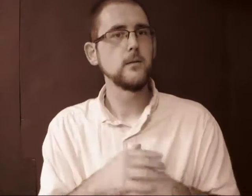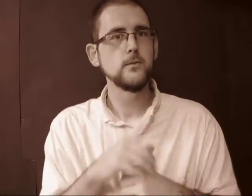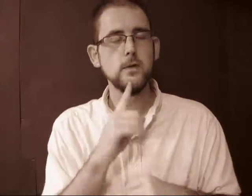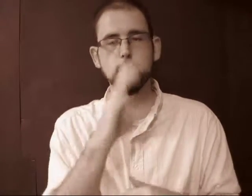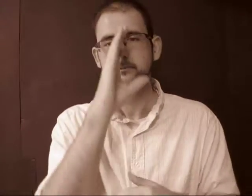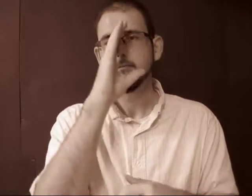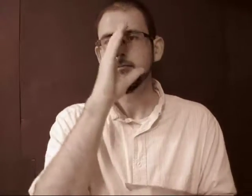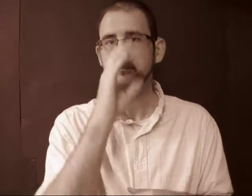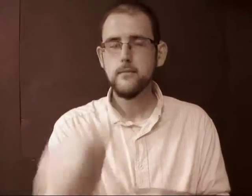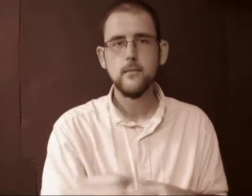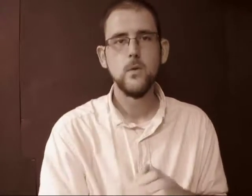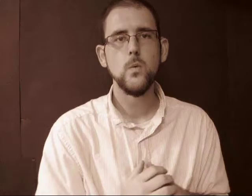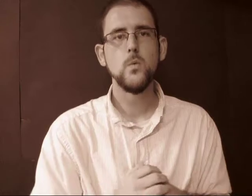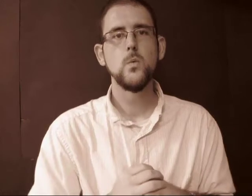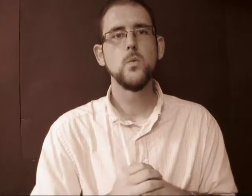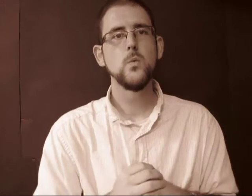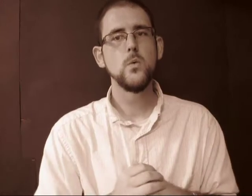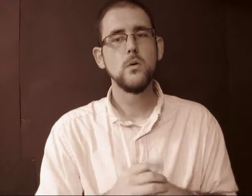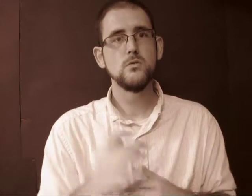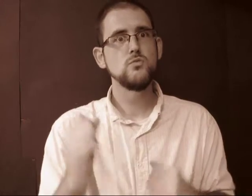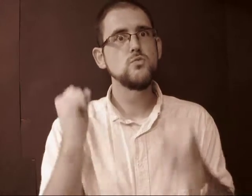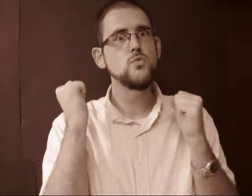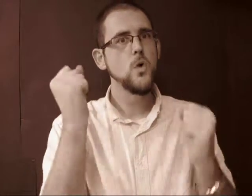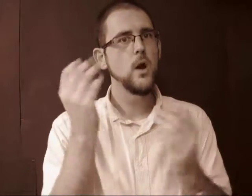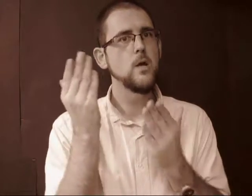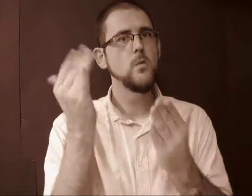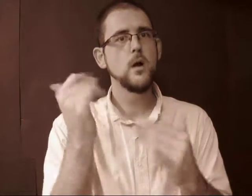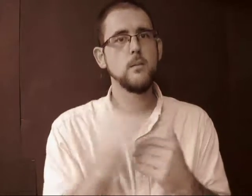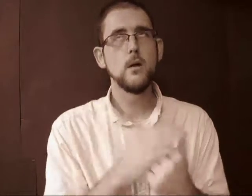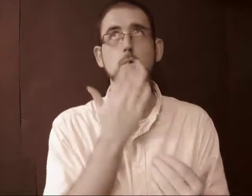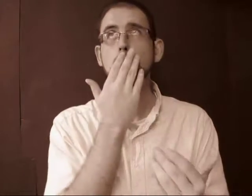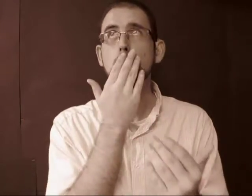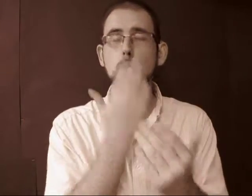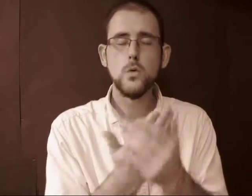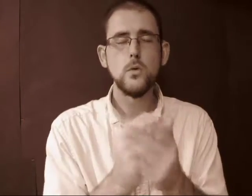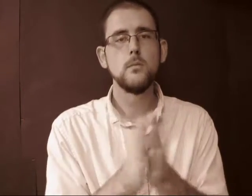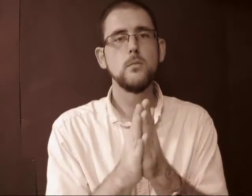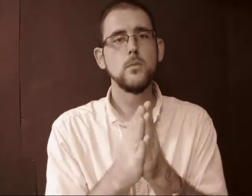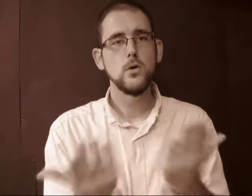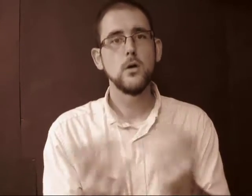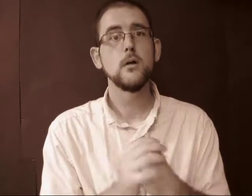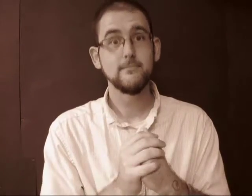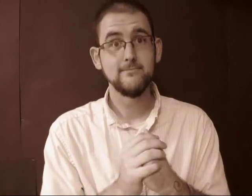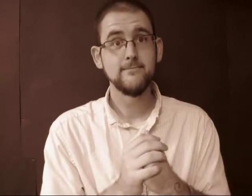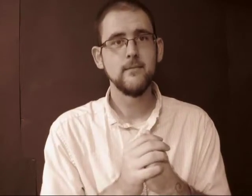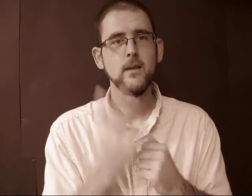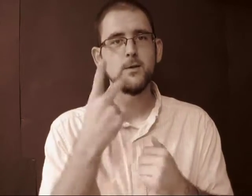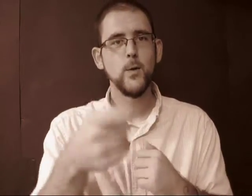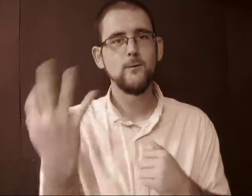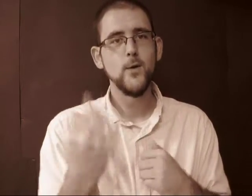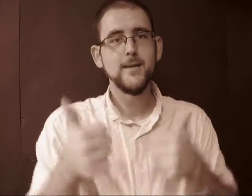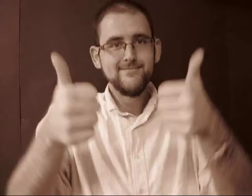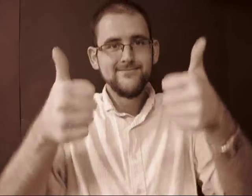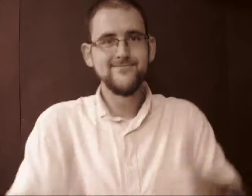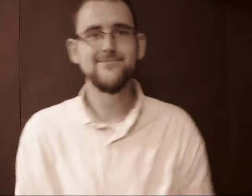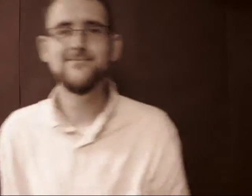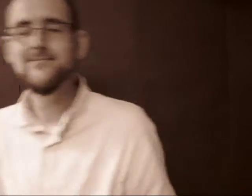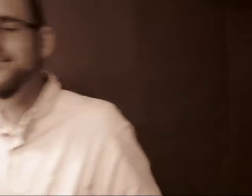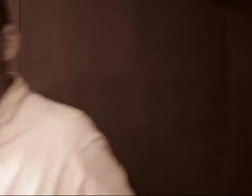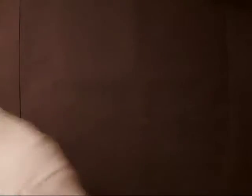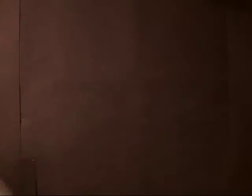It's very fascinating, and I strongly recommend it. It's a great book. See you Friday!